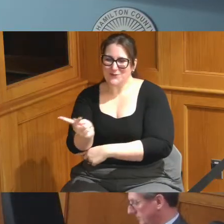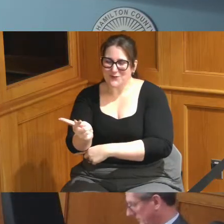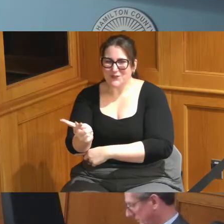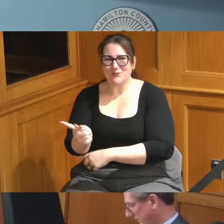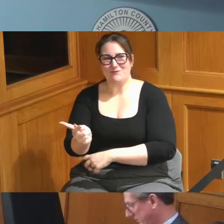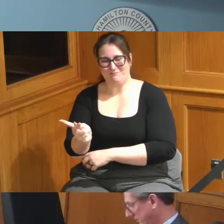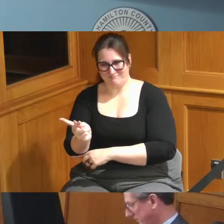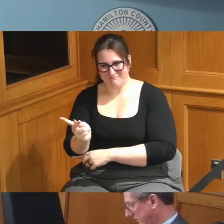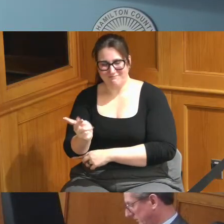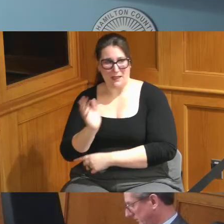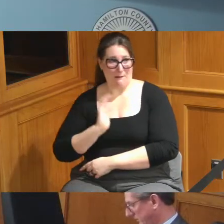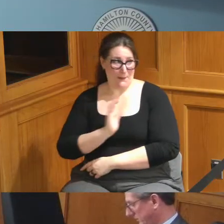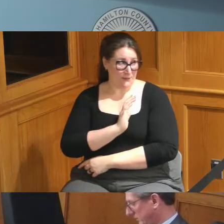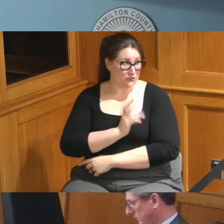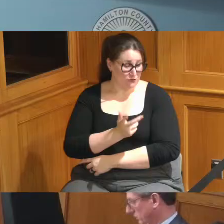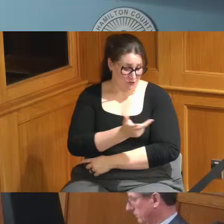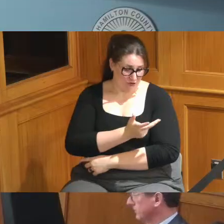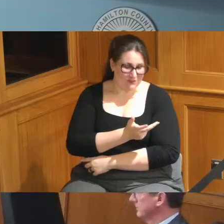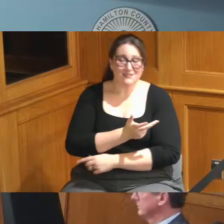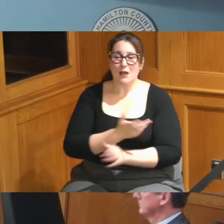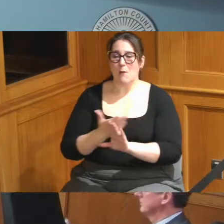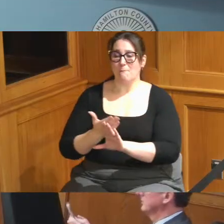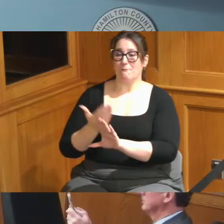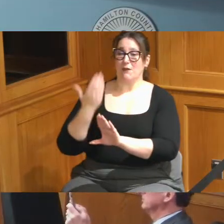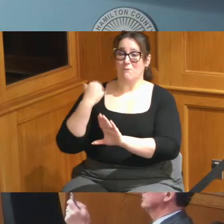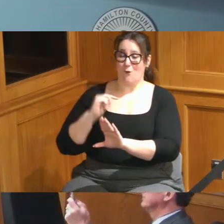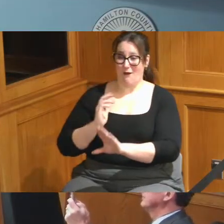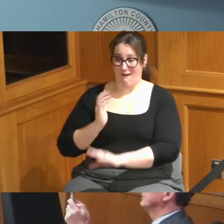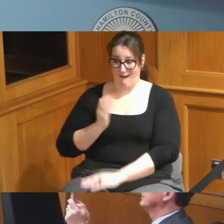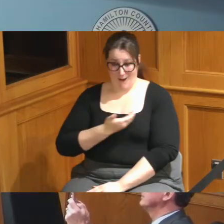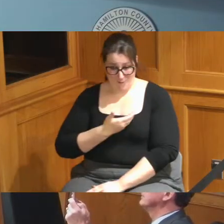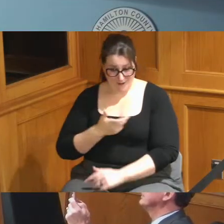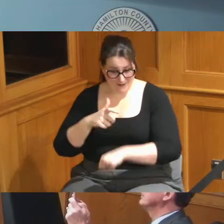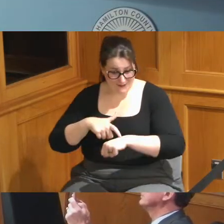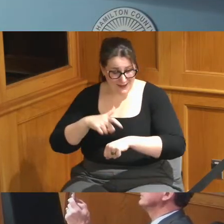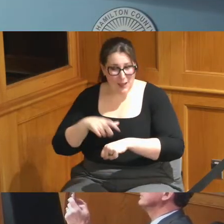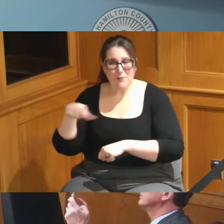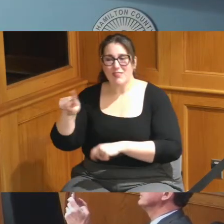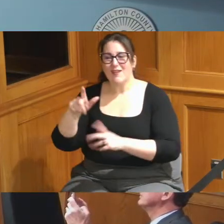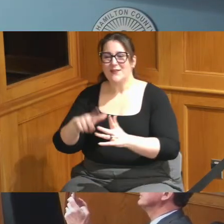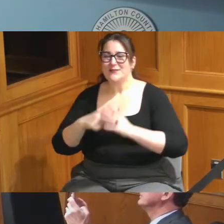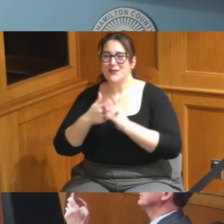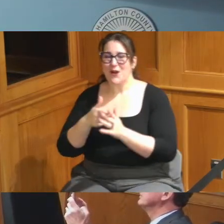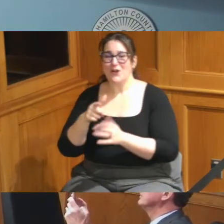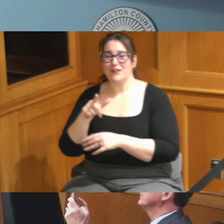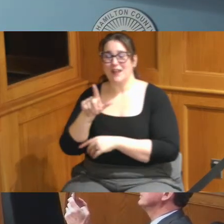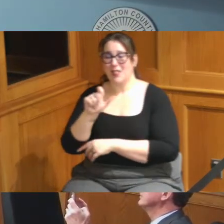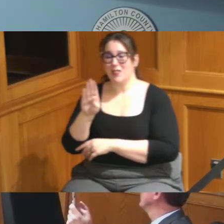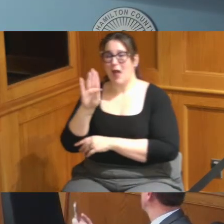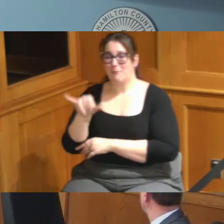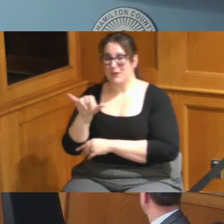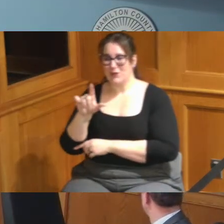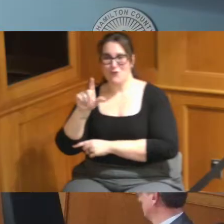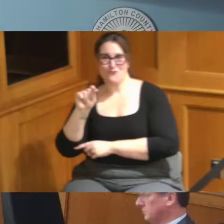Commissioners. They have this is before our time, but they started down in the lobby in 2015 doing